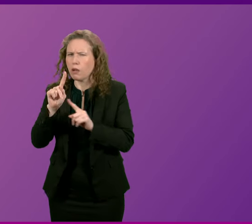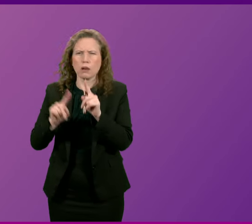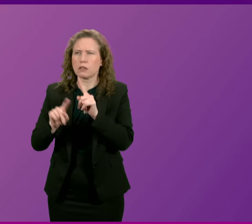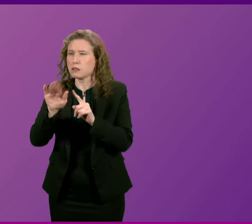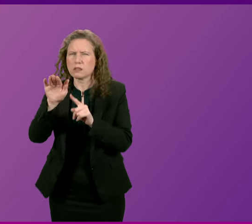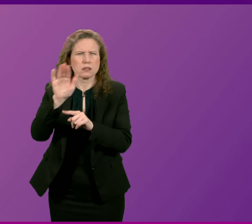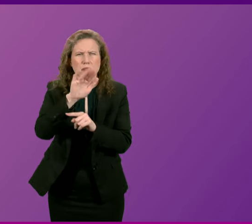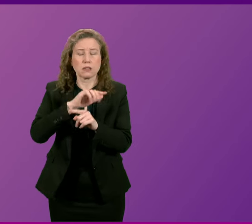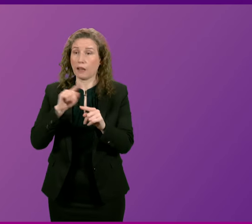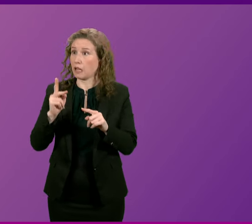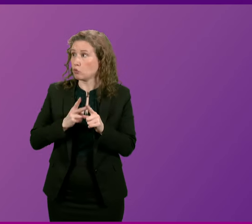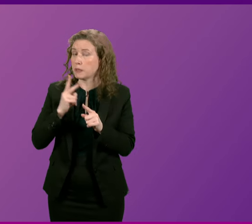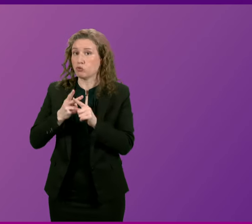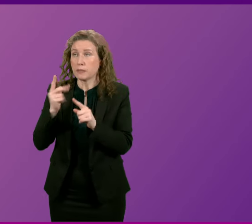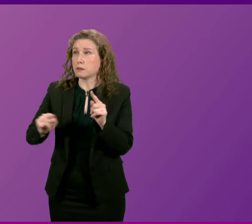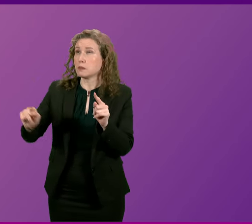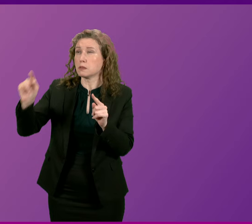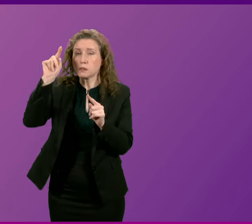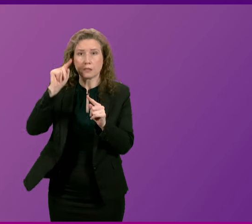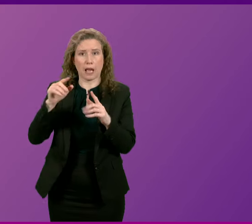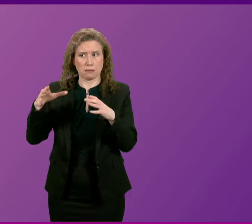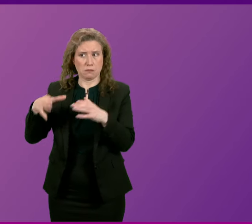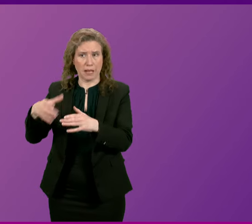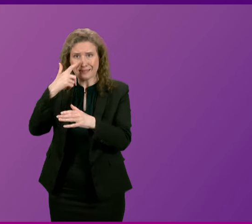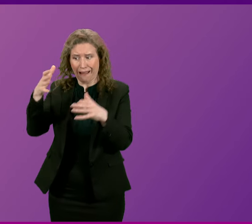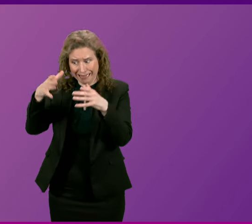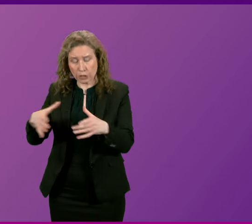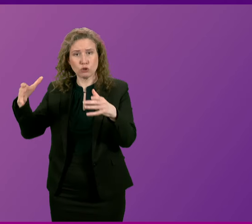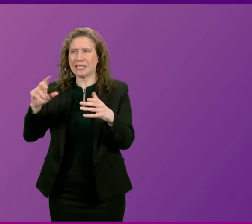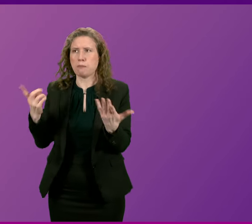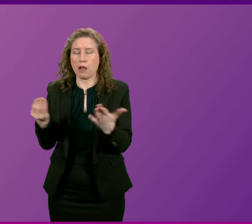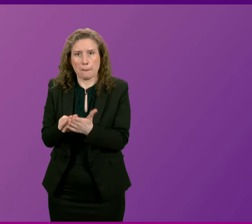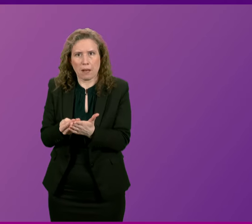That story is repeated across the country. The money is supposedly there,